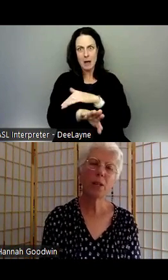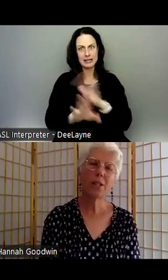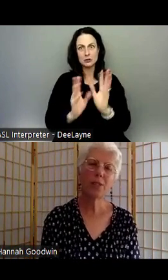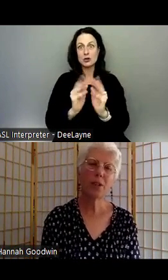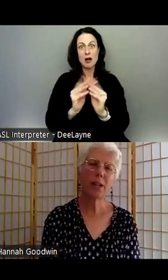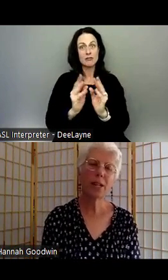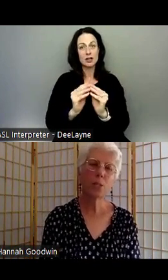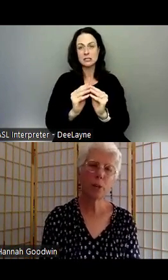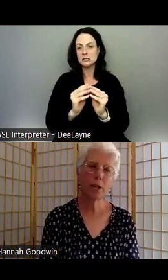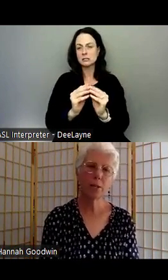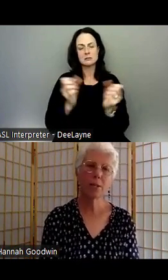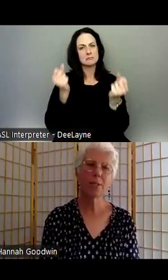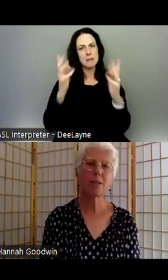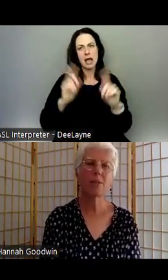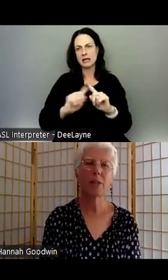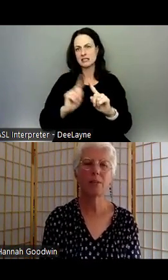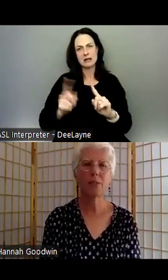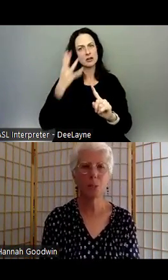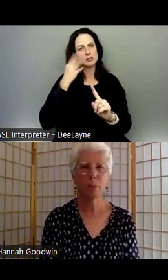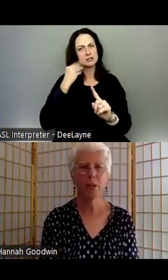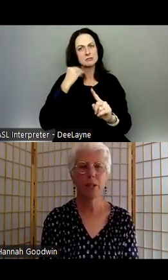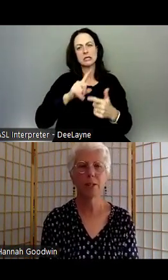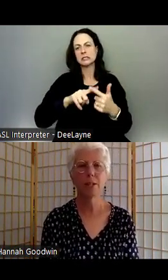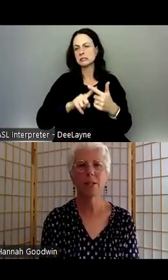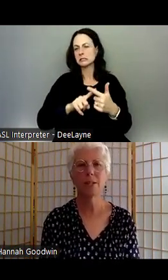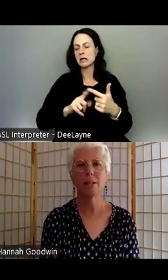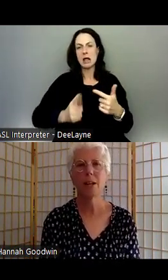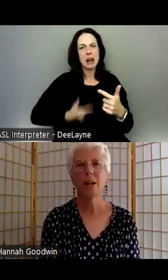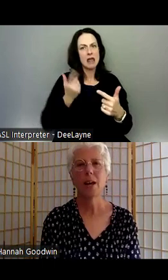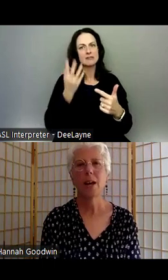with different experiences, different lived experiences,